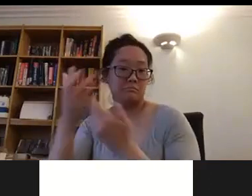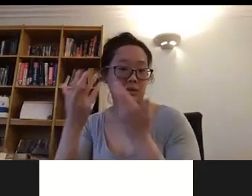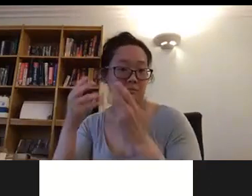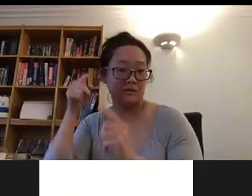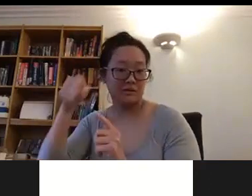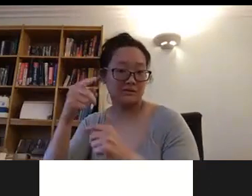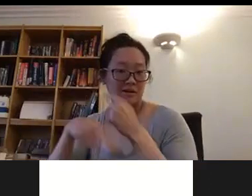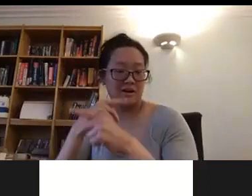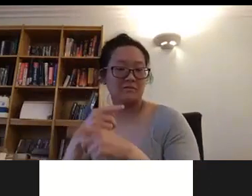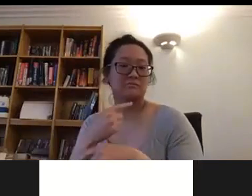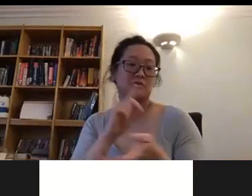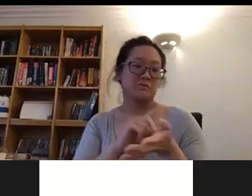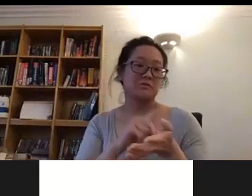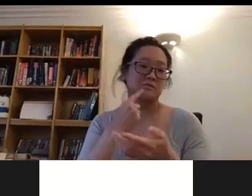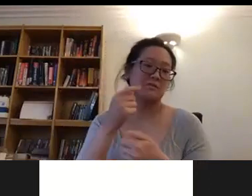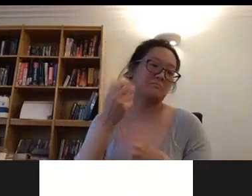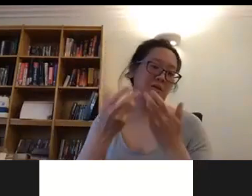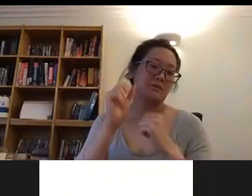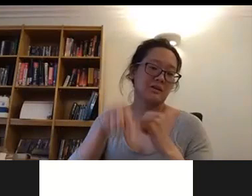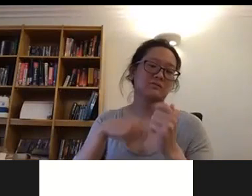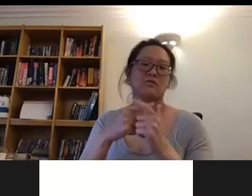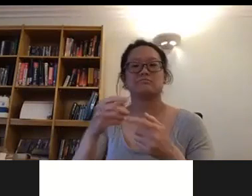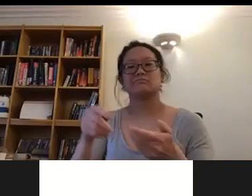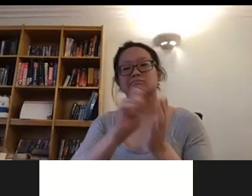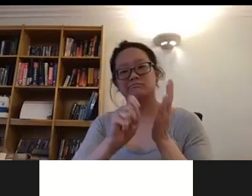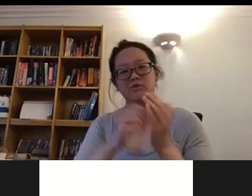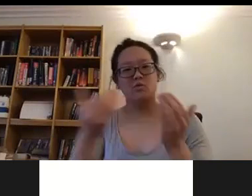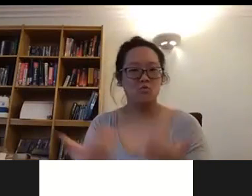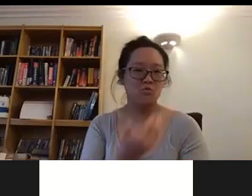you know, I don't know, again, if there's more than one type of infection.